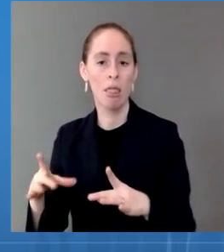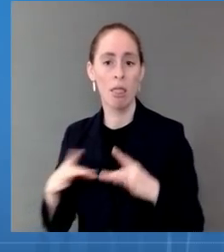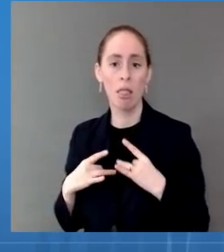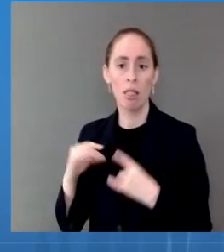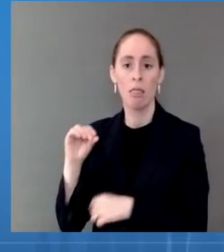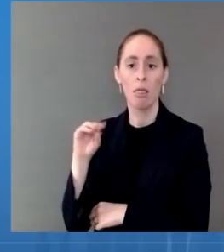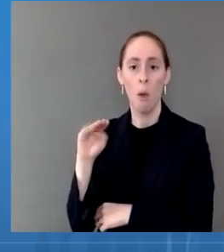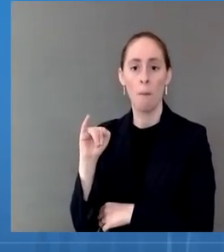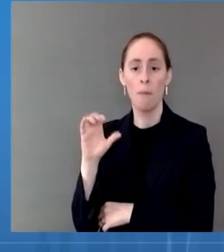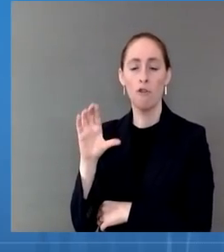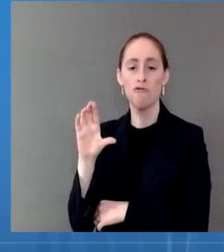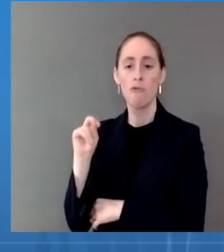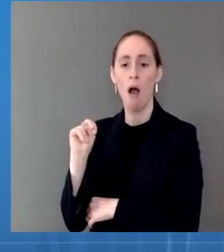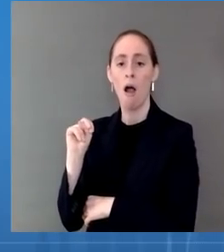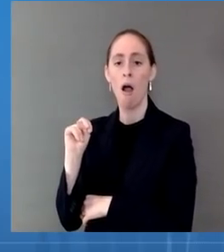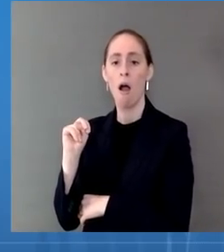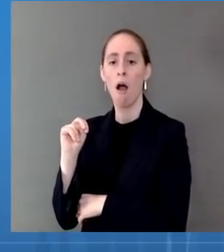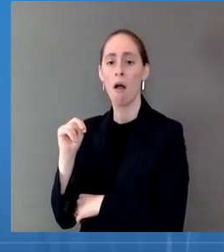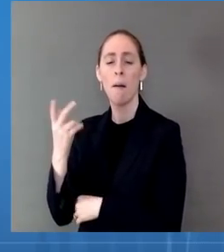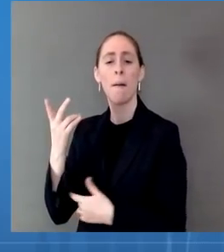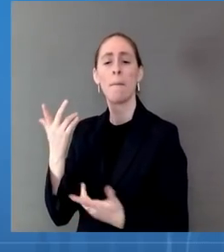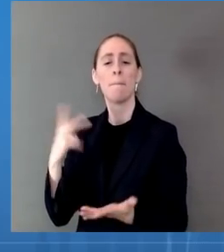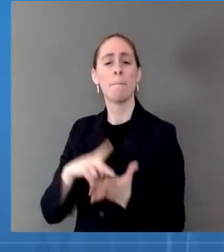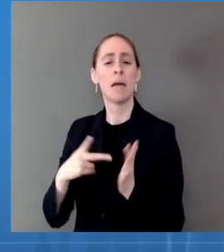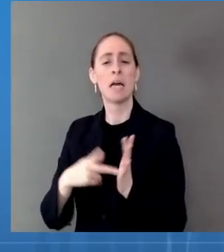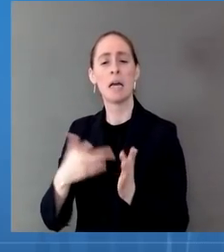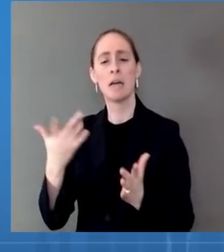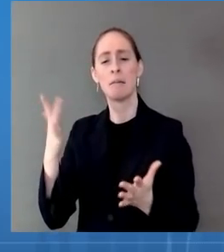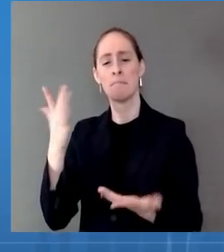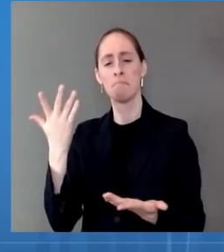when compared to wild type. That's the sobering news.